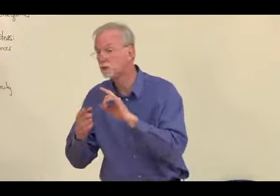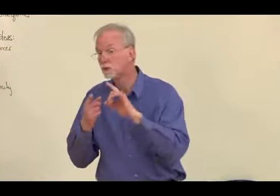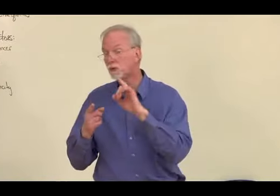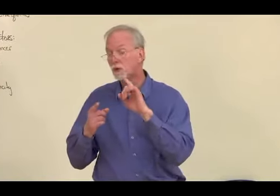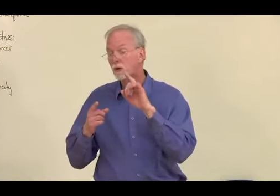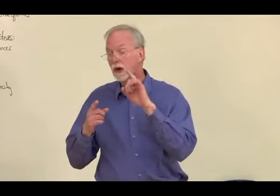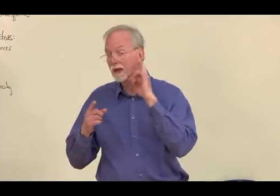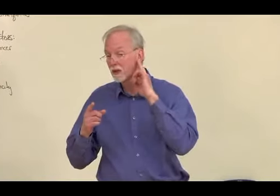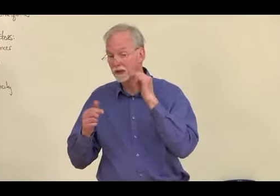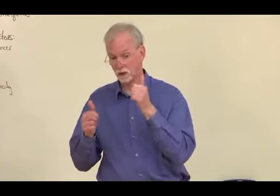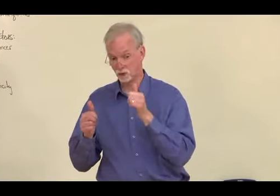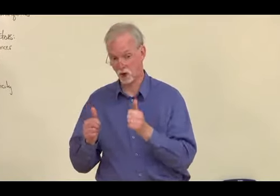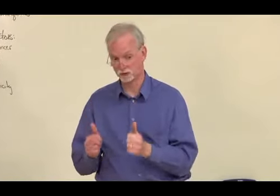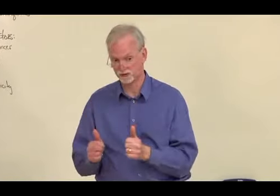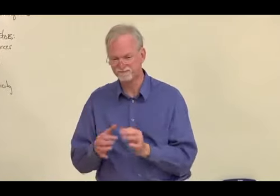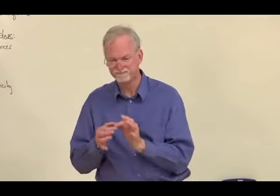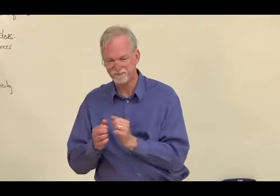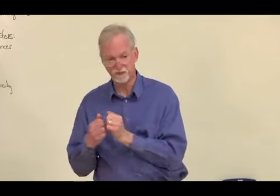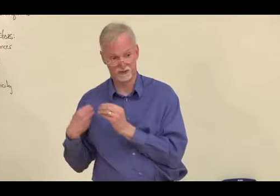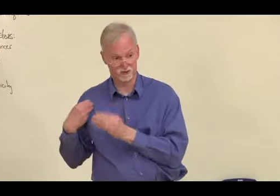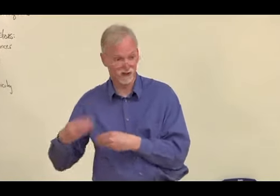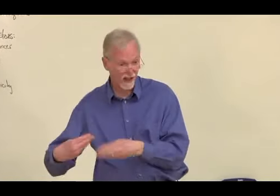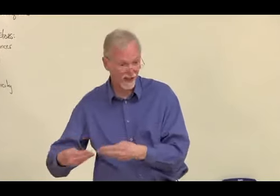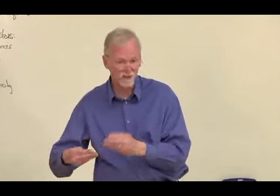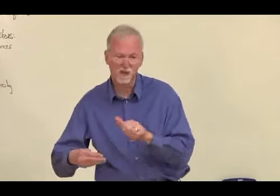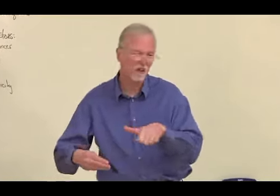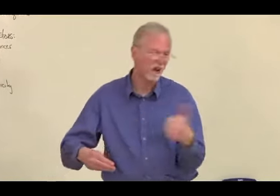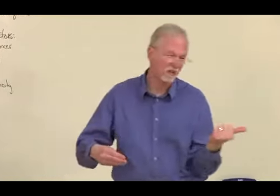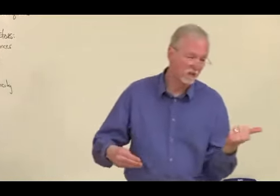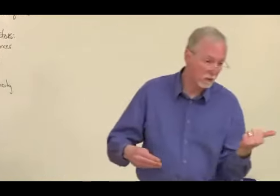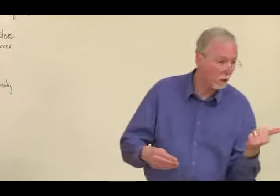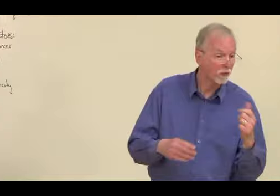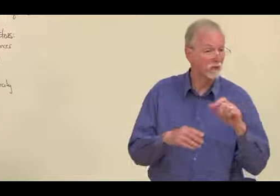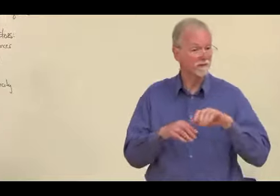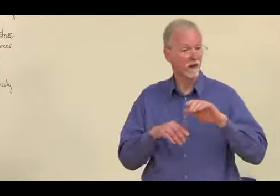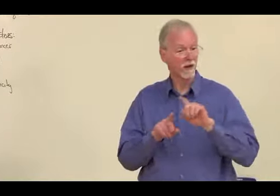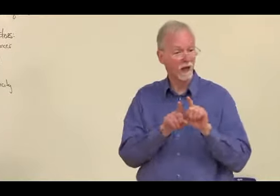to hearing loss itself for genetic reasons or other reasons,